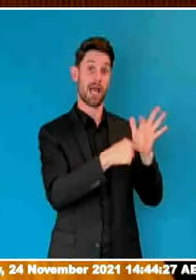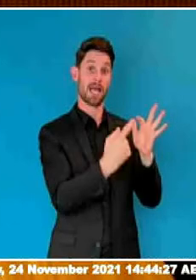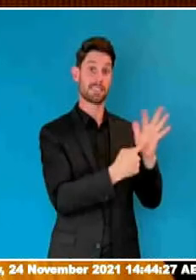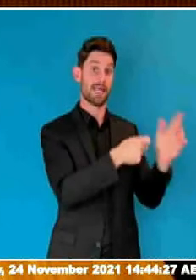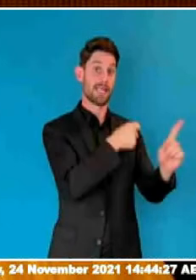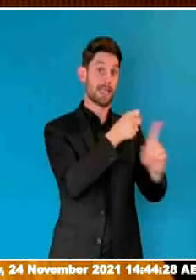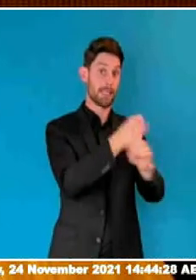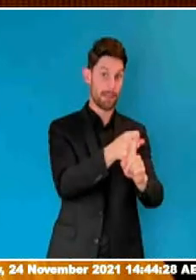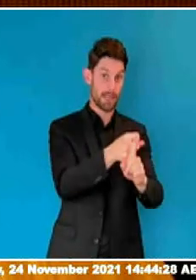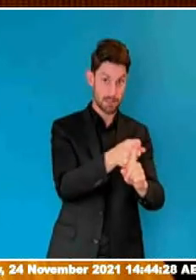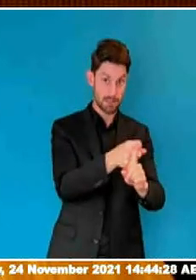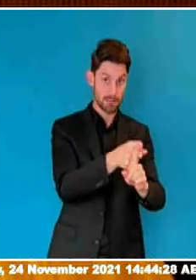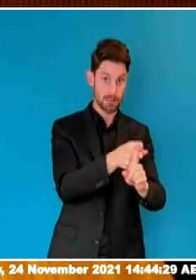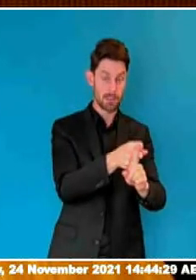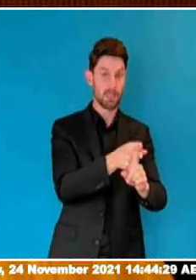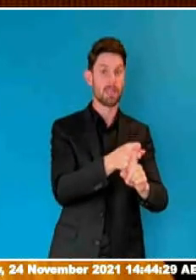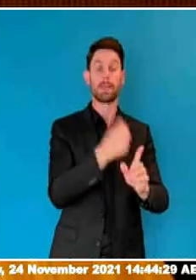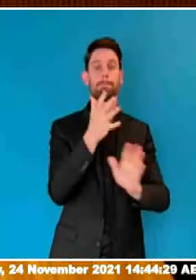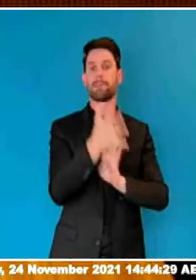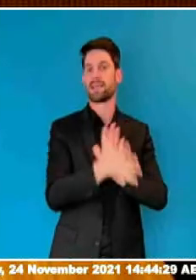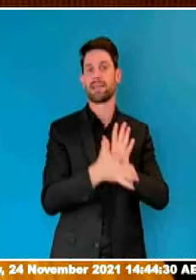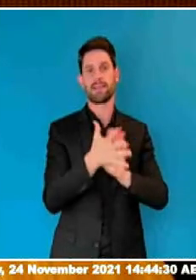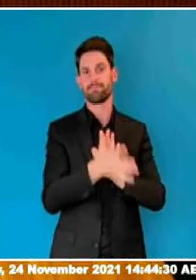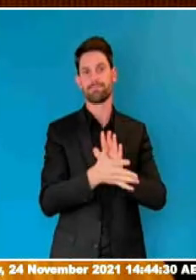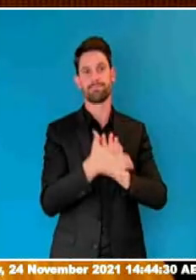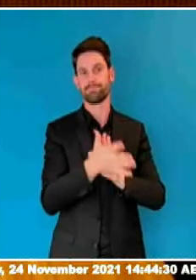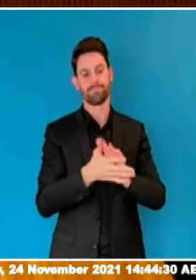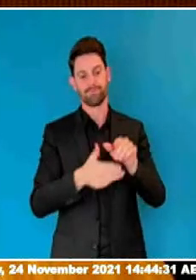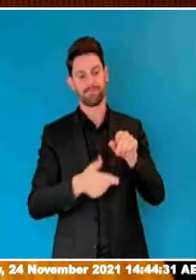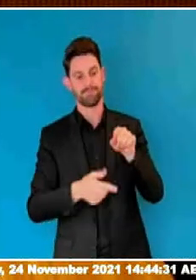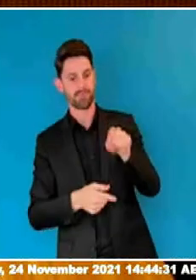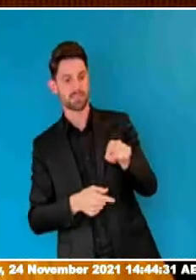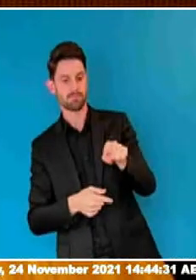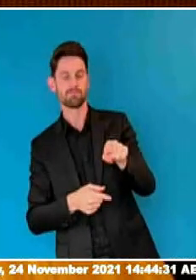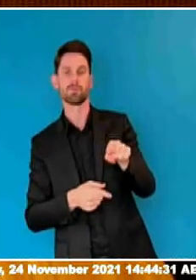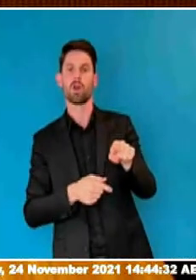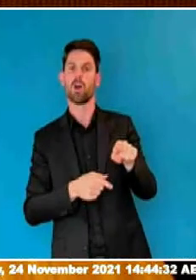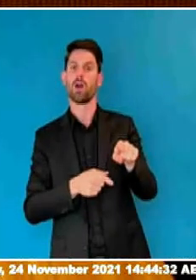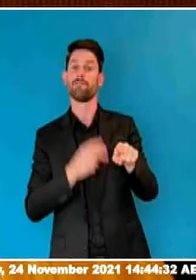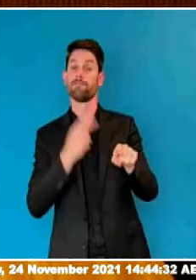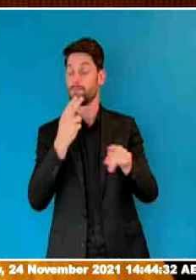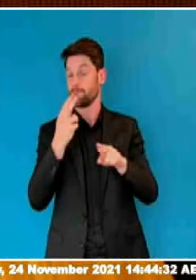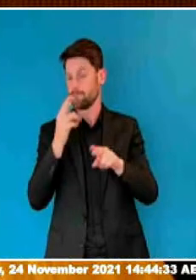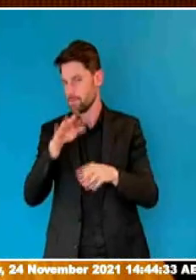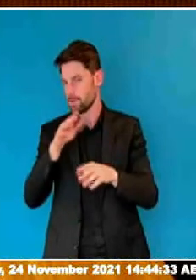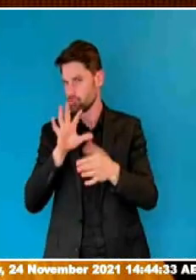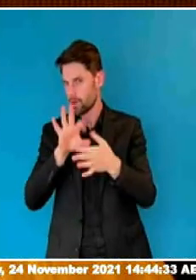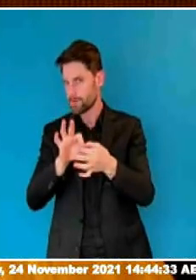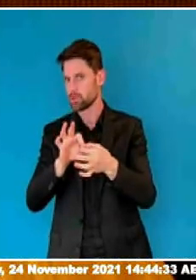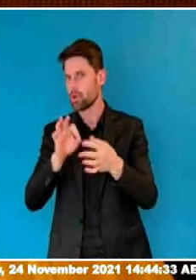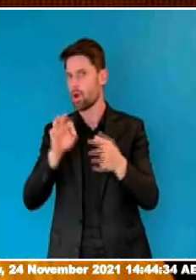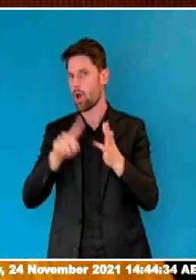practical measure in relation to occupational health and safety or where the